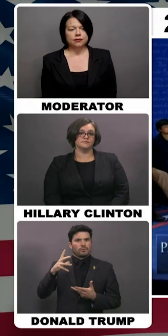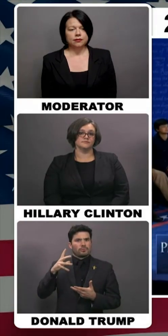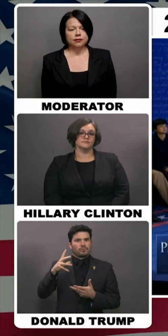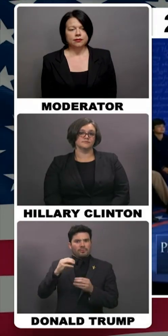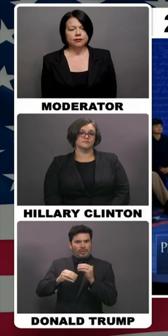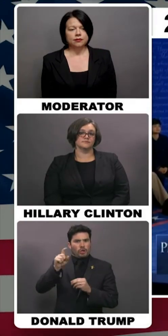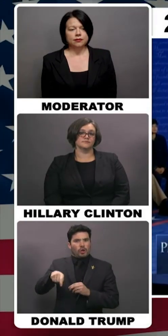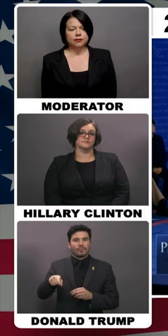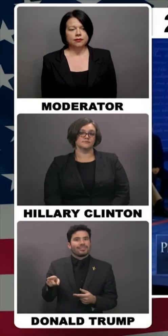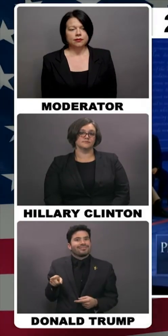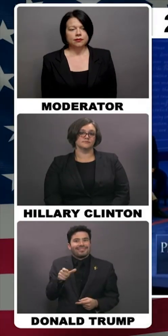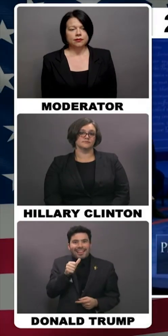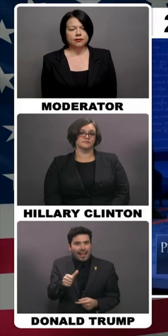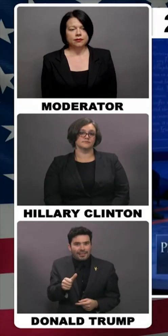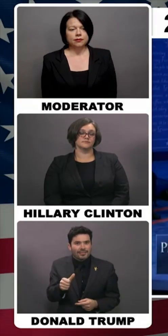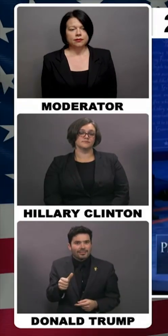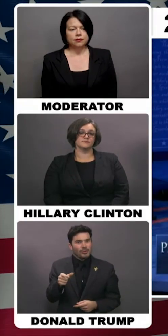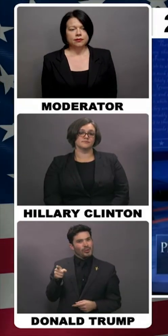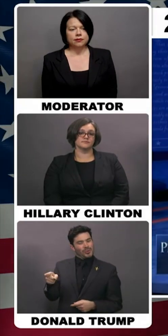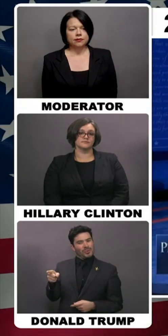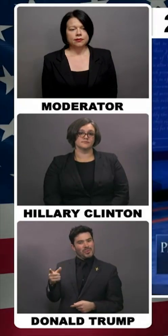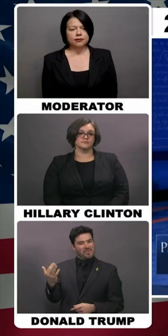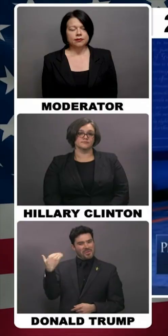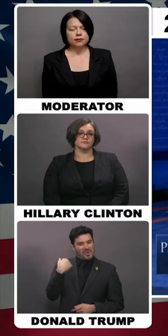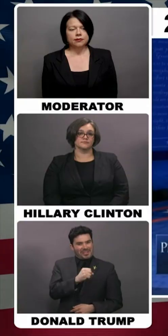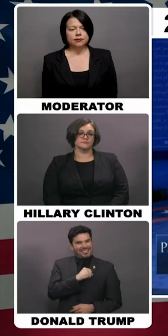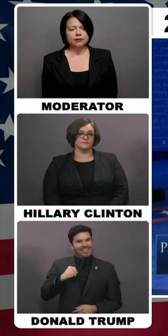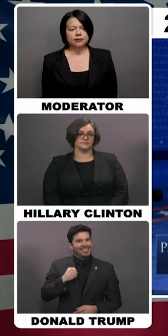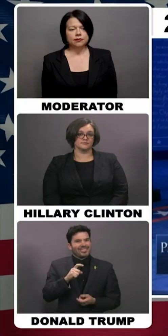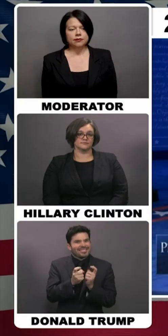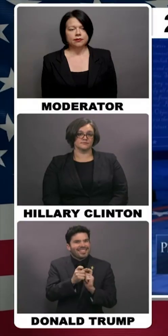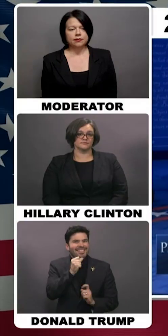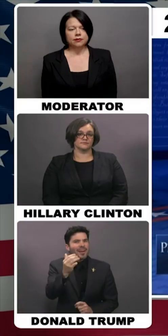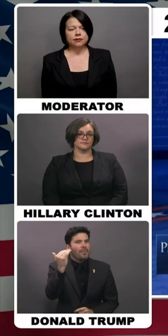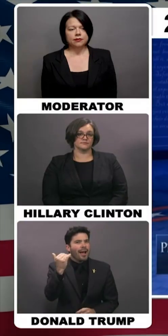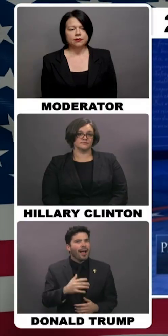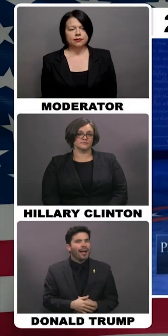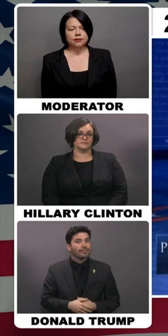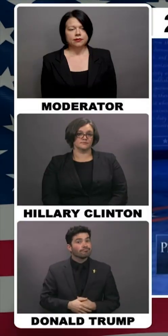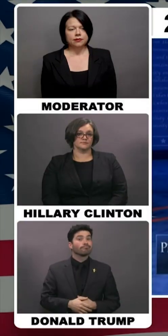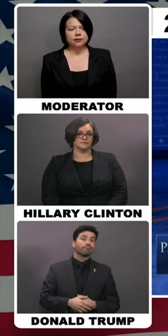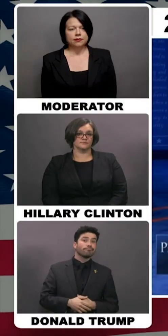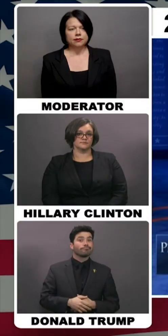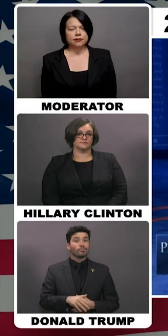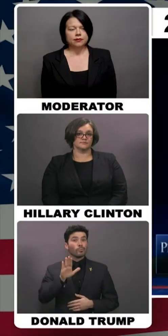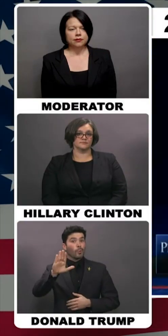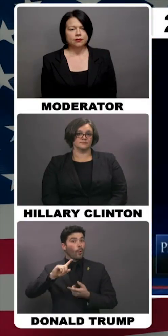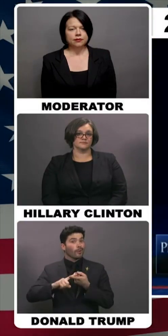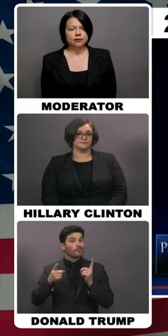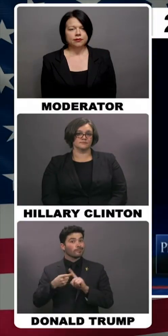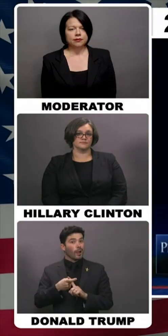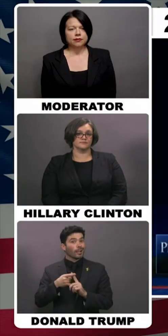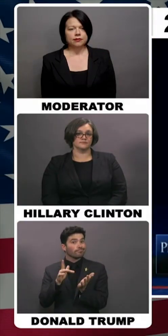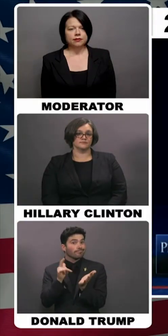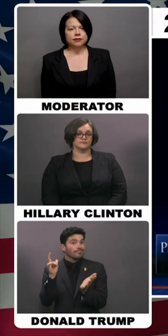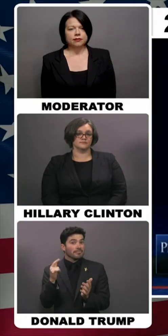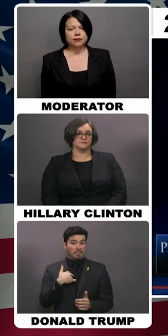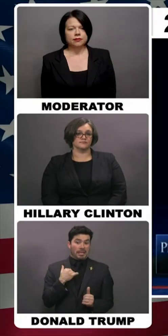Why didn't you change it when you were a senator? The reason you didn't is that all your friends take the same advantage that I do. And I do. You have provisions in the tax code